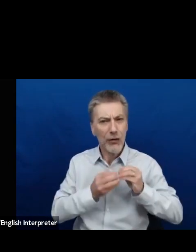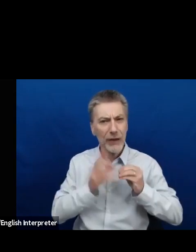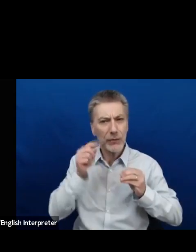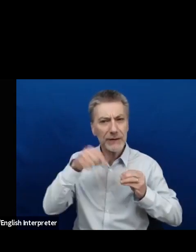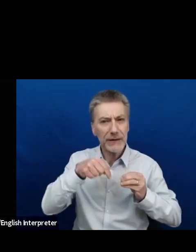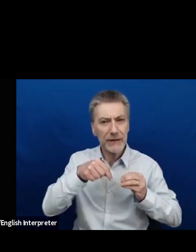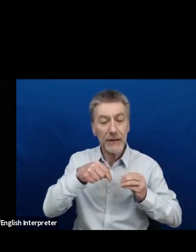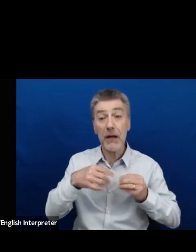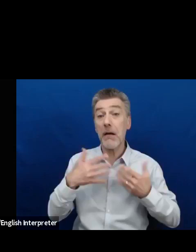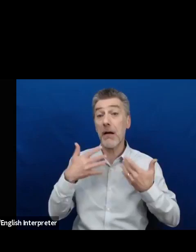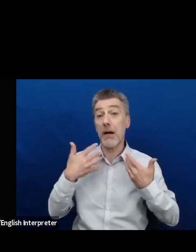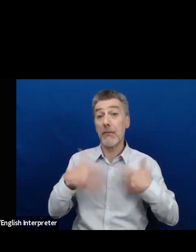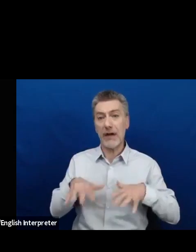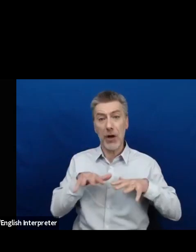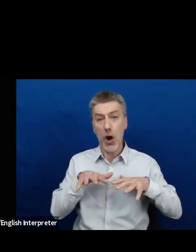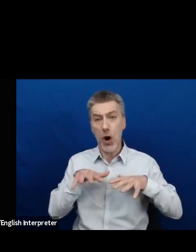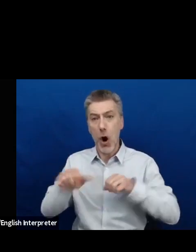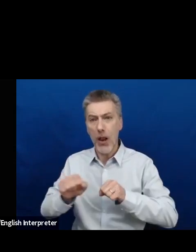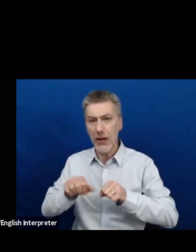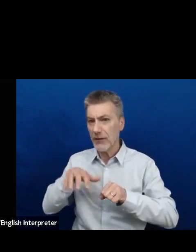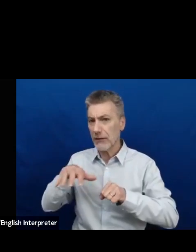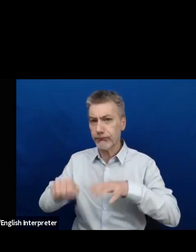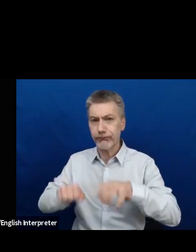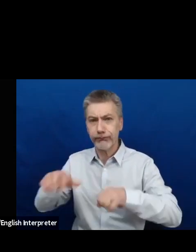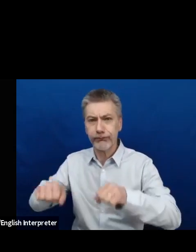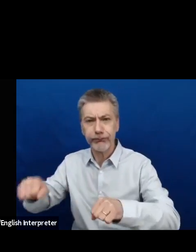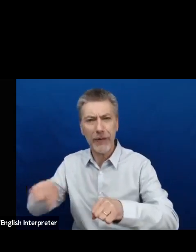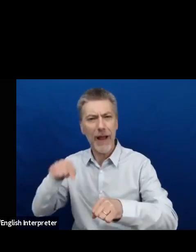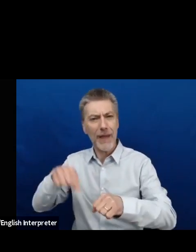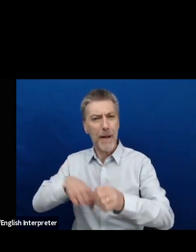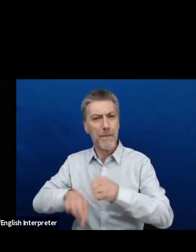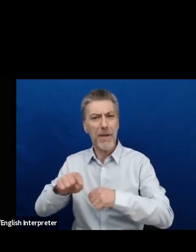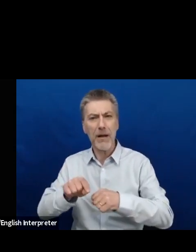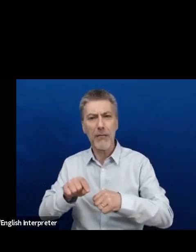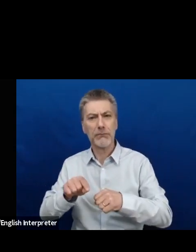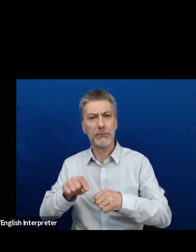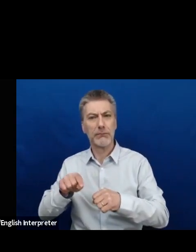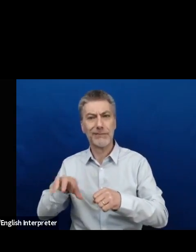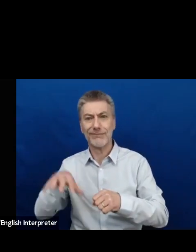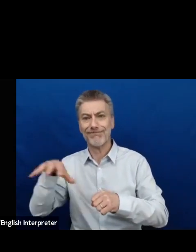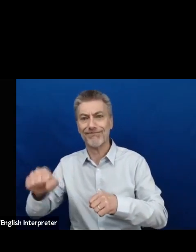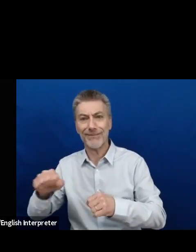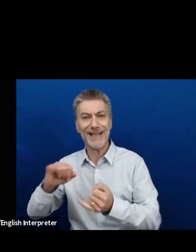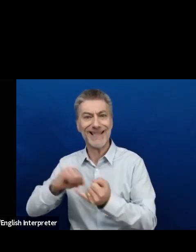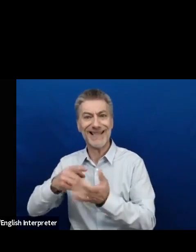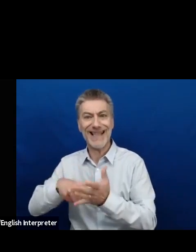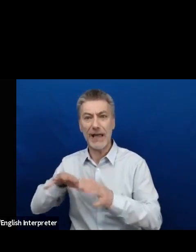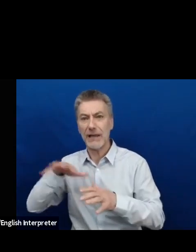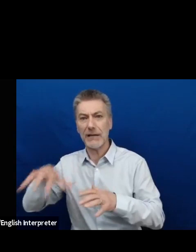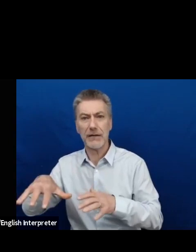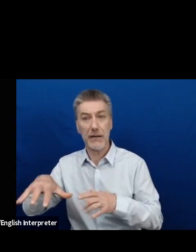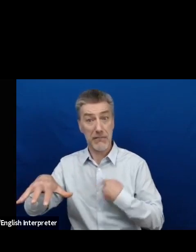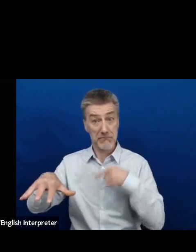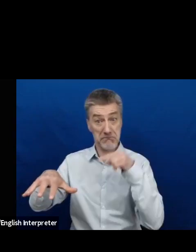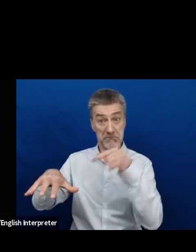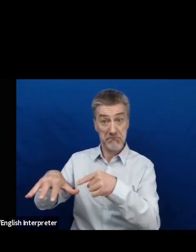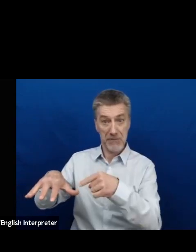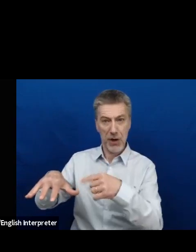followed by the stah Bish establishment - - while such an account is standard across the social